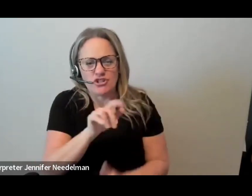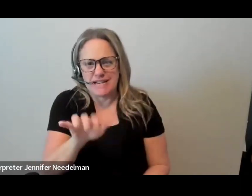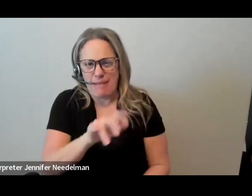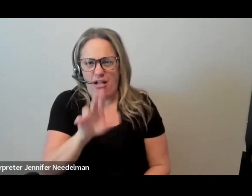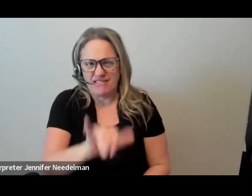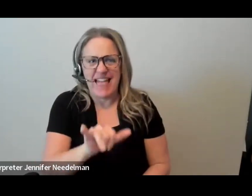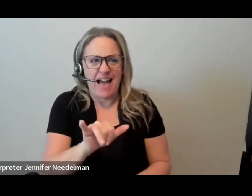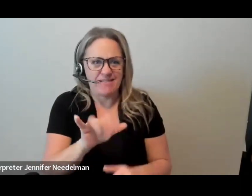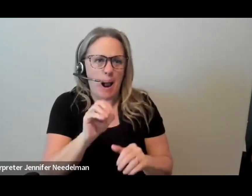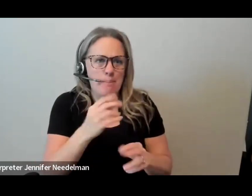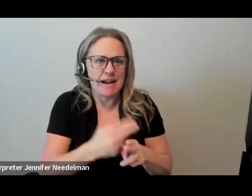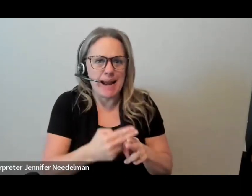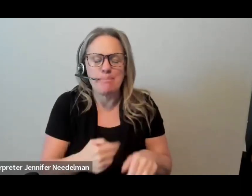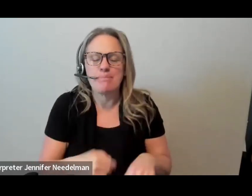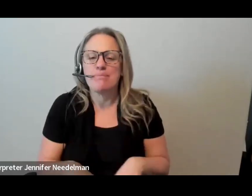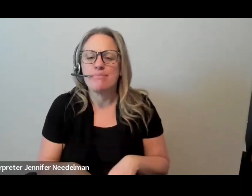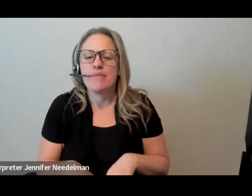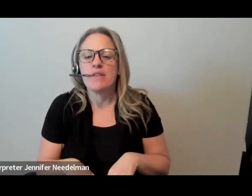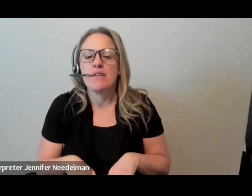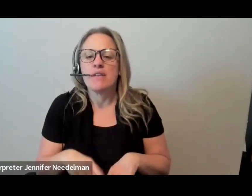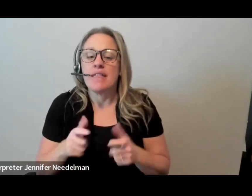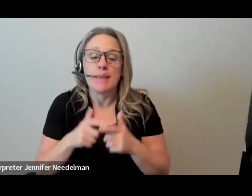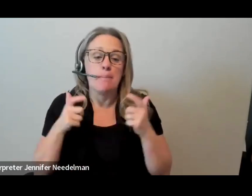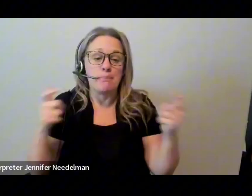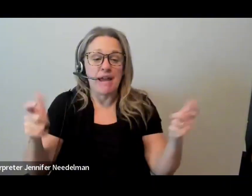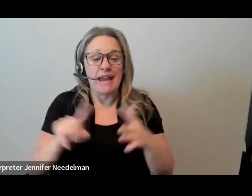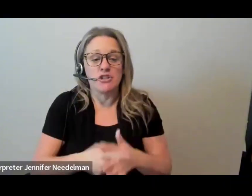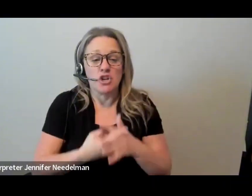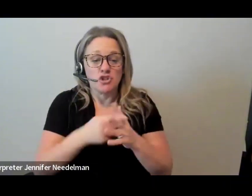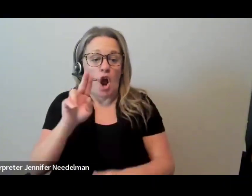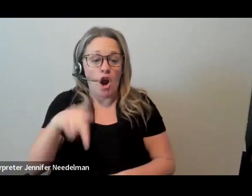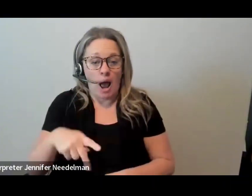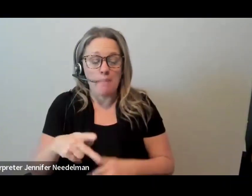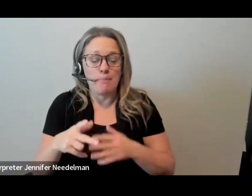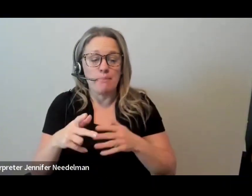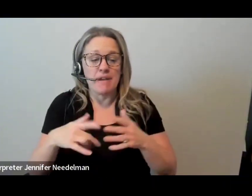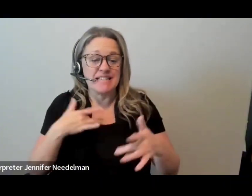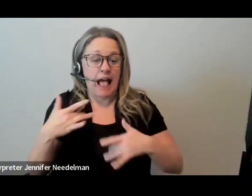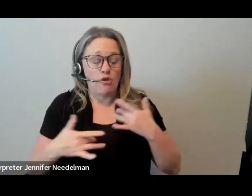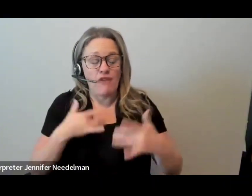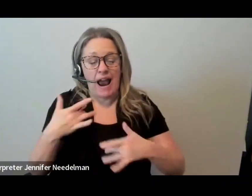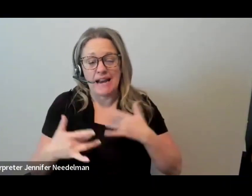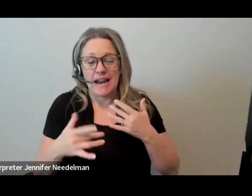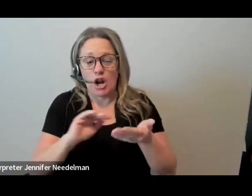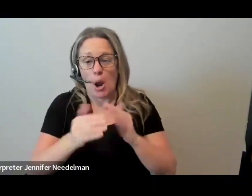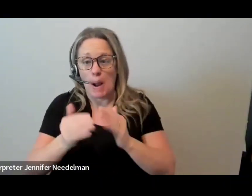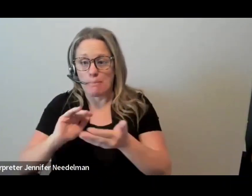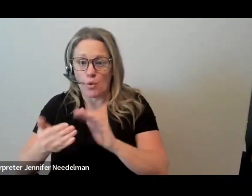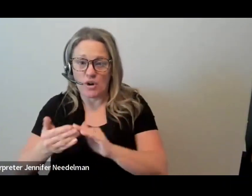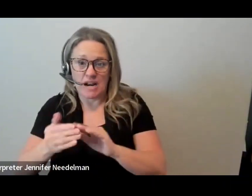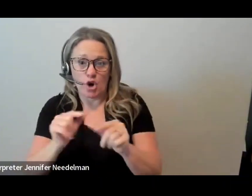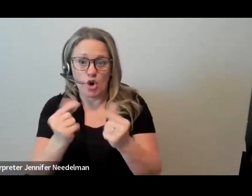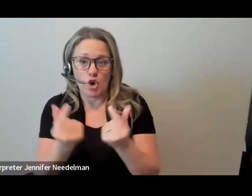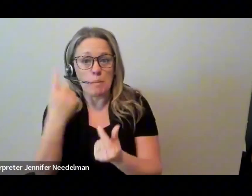Brilliant. Love it. It is the largest startup accelerator created by and for disabled entrepreneurs.